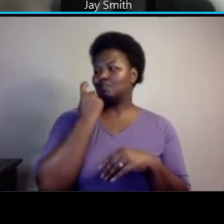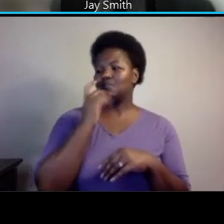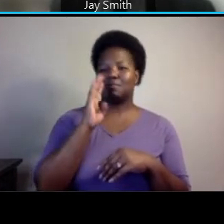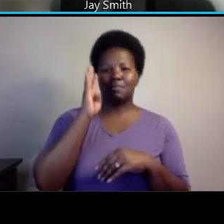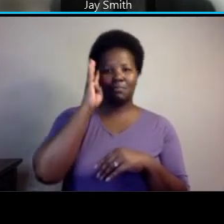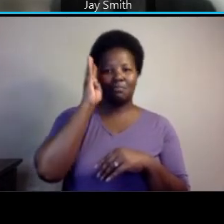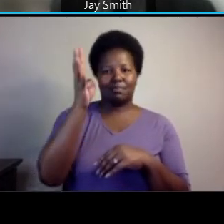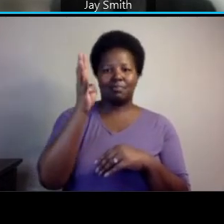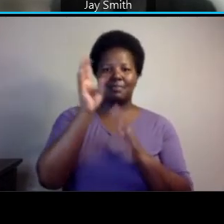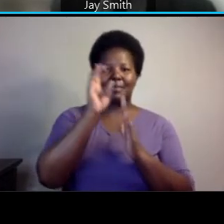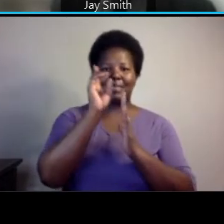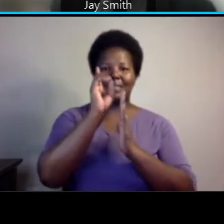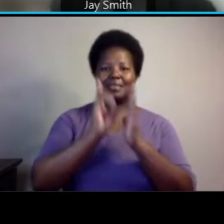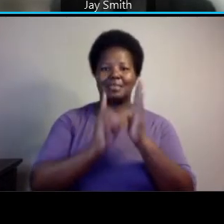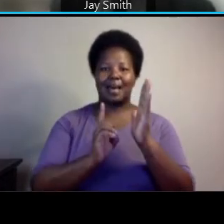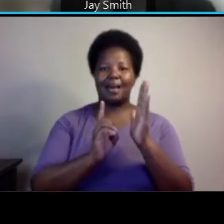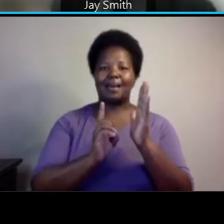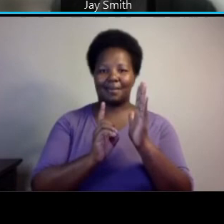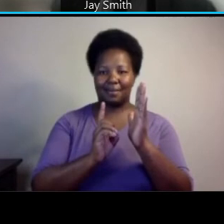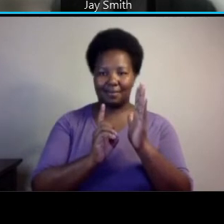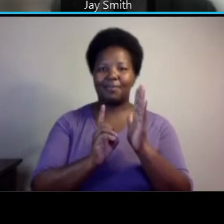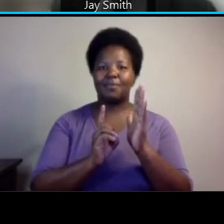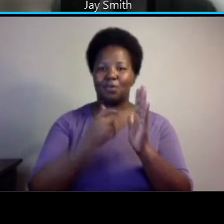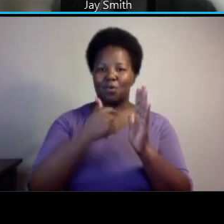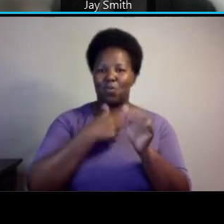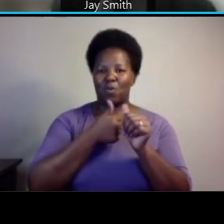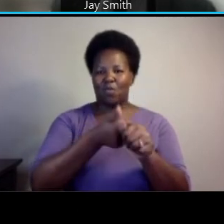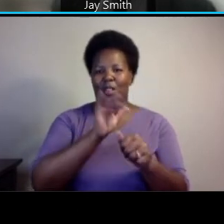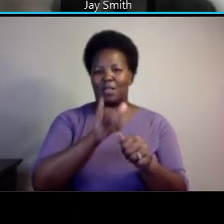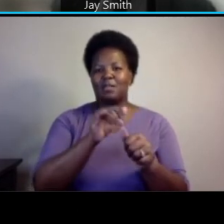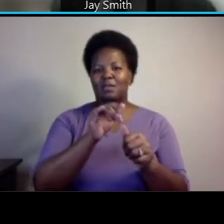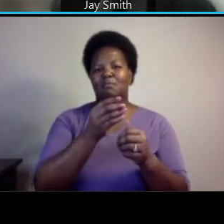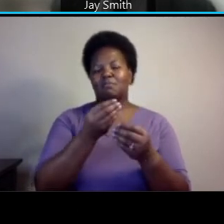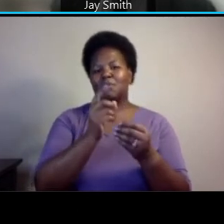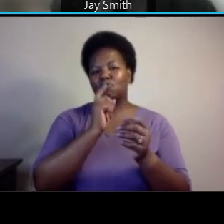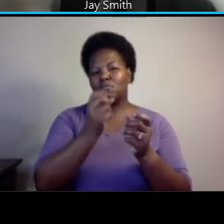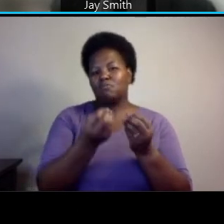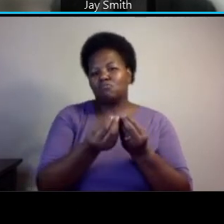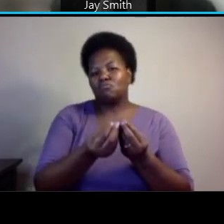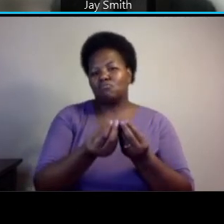design principles we use to provide the safest possible crosswalks